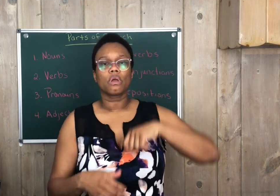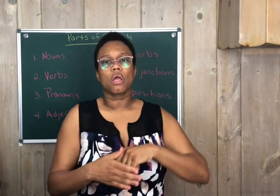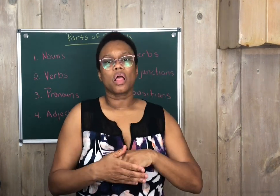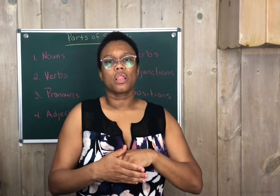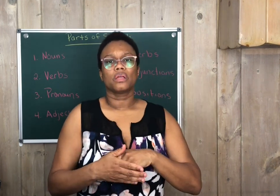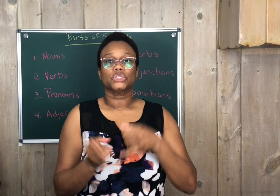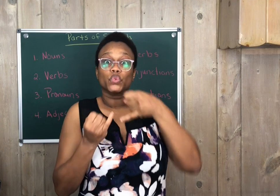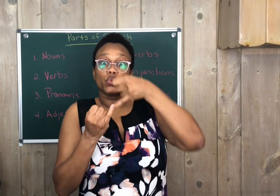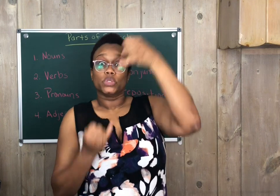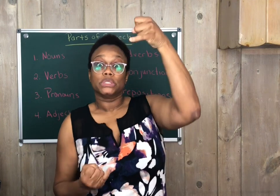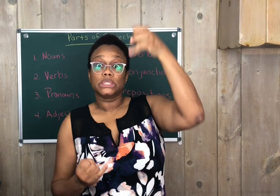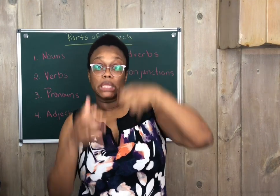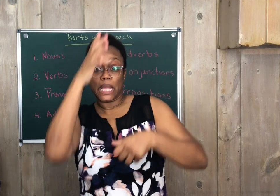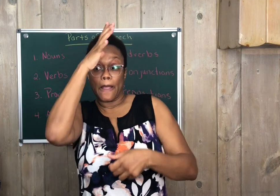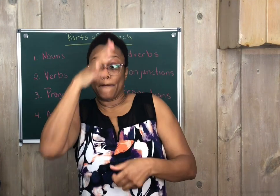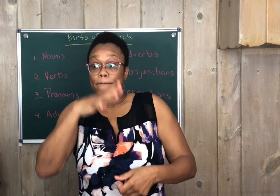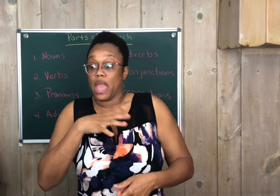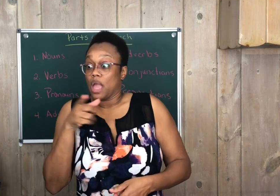Skinny like a skinny man